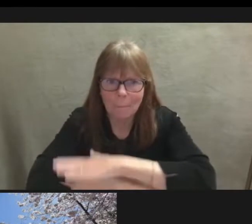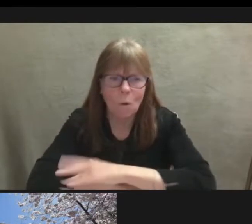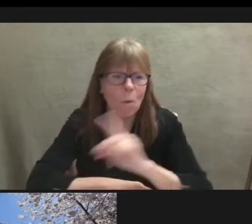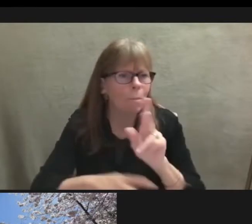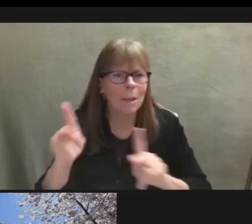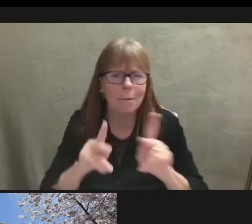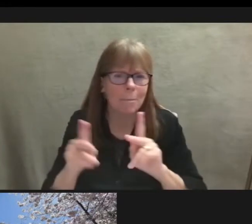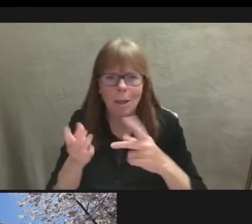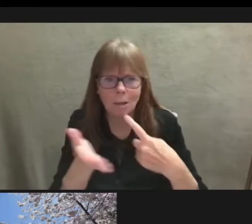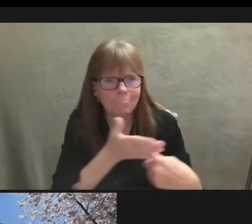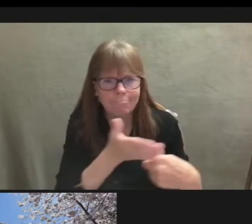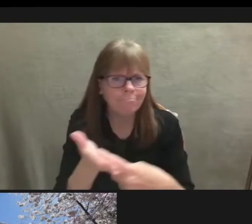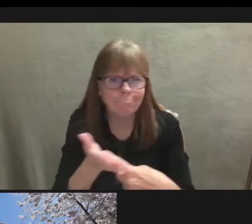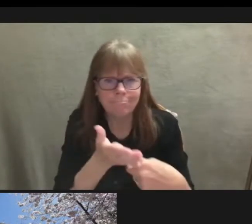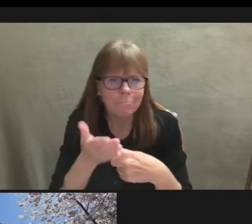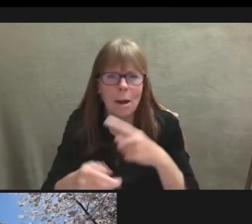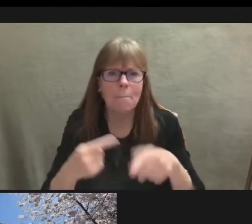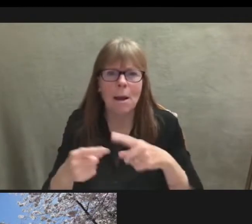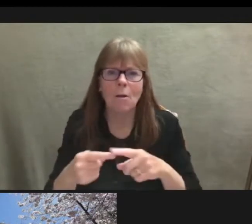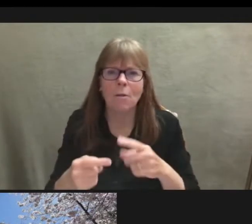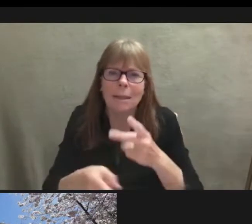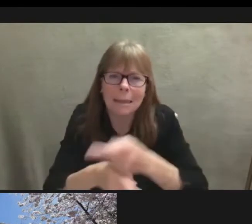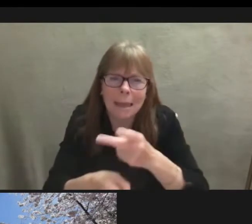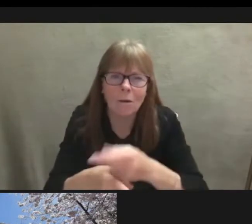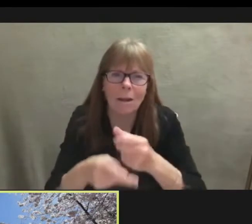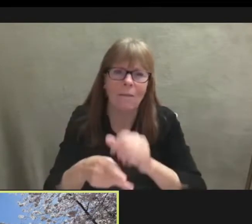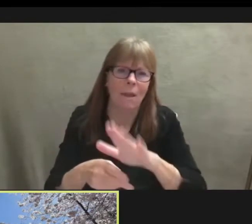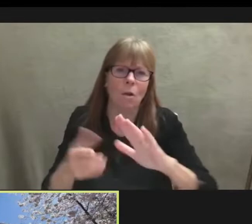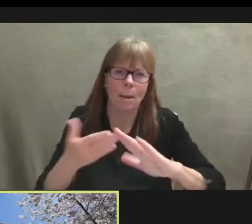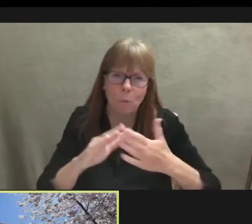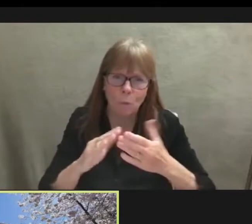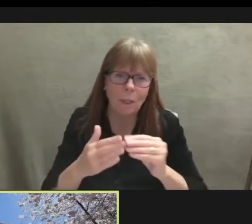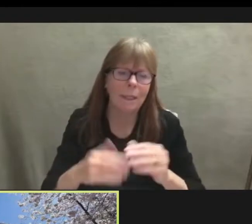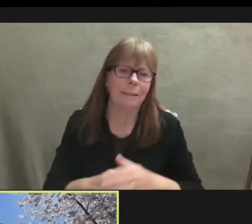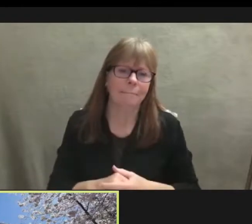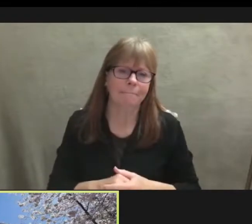that’s being provided in the community. >>> KEN SUTHA: Great, thank you. Another